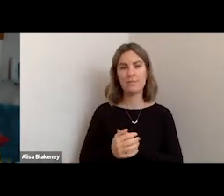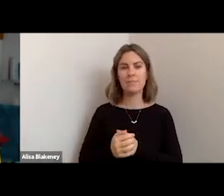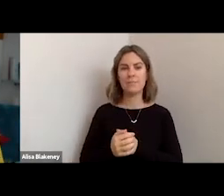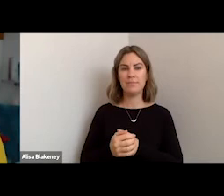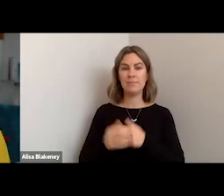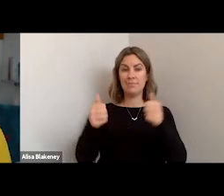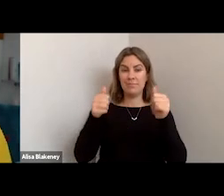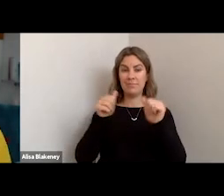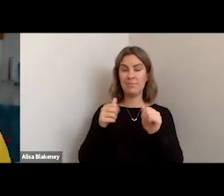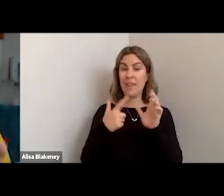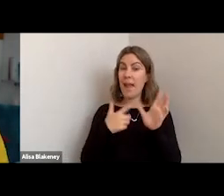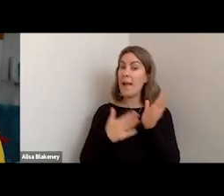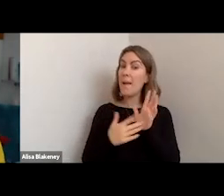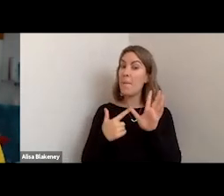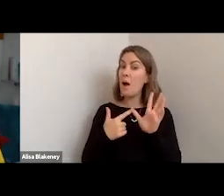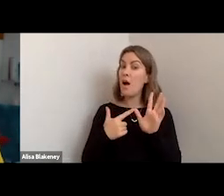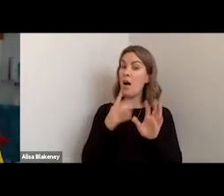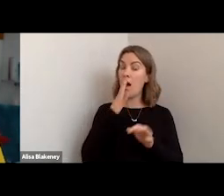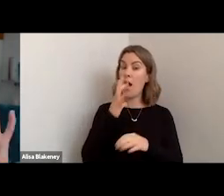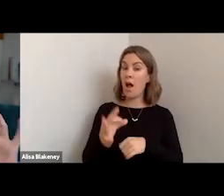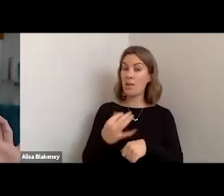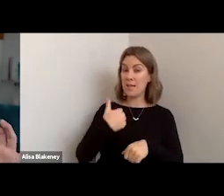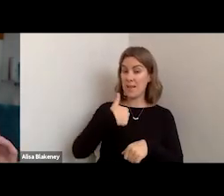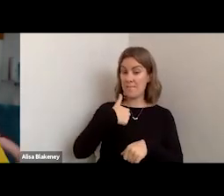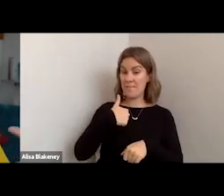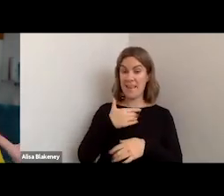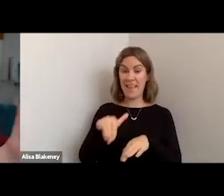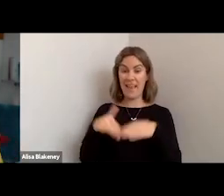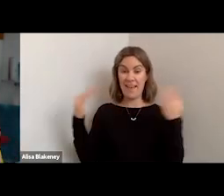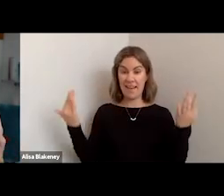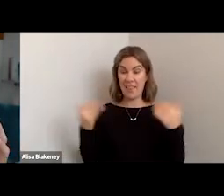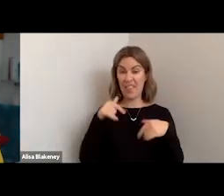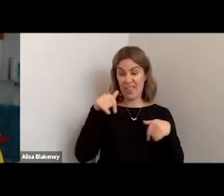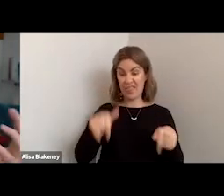this section is a perfect section around building a community around